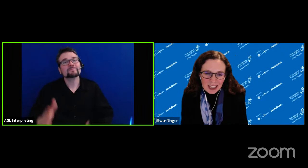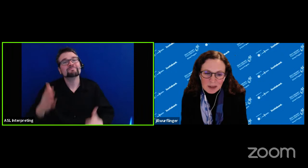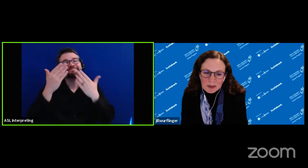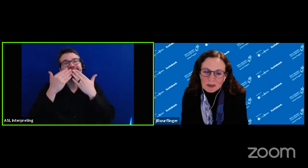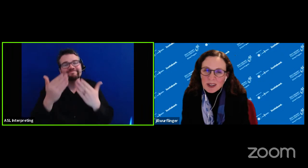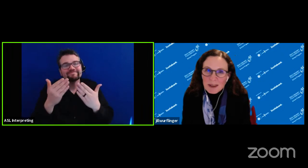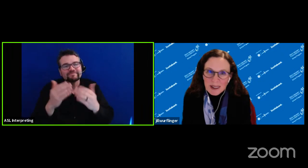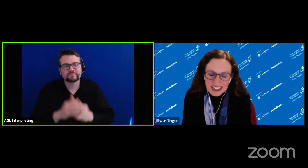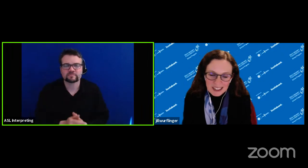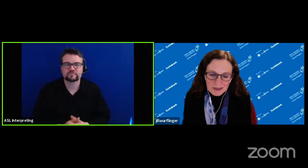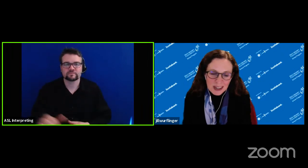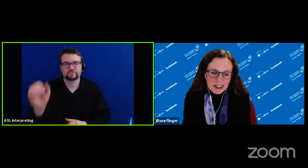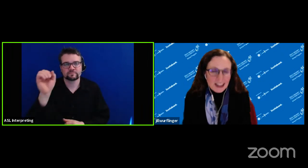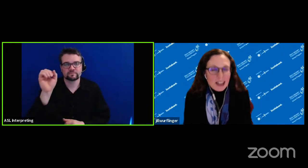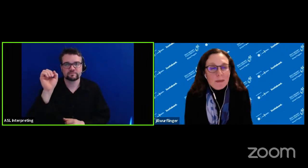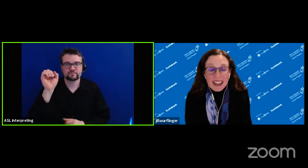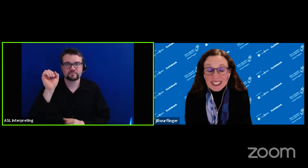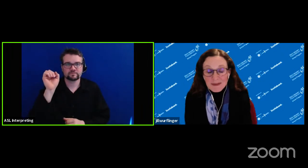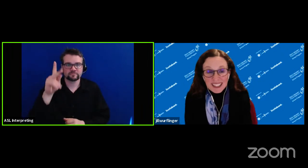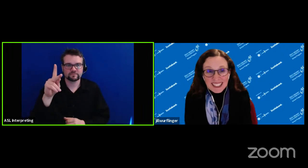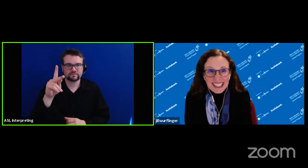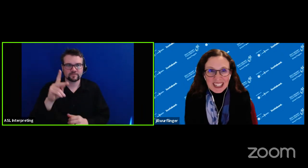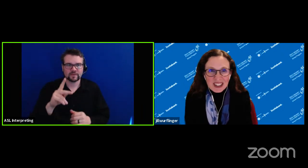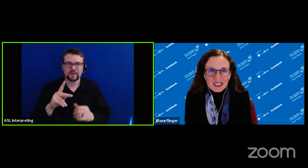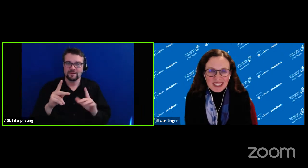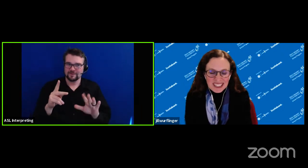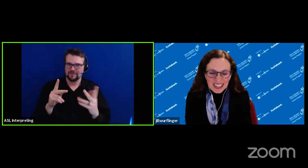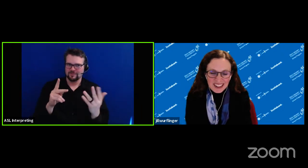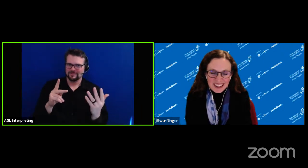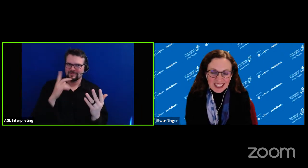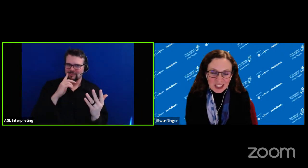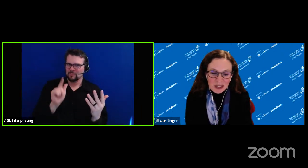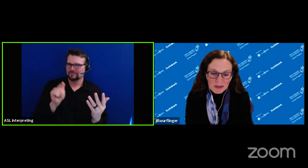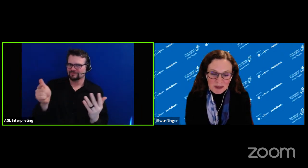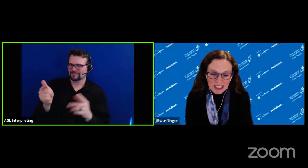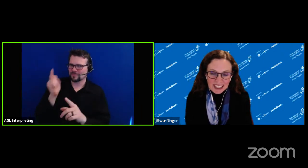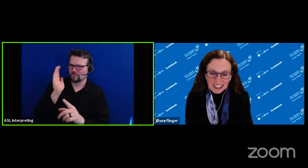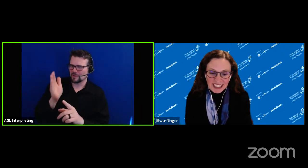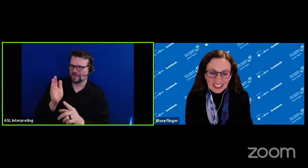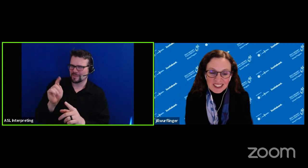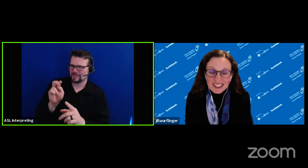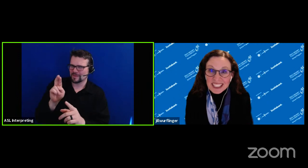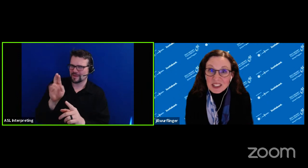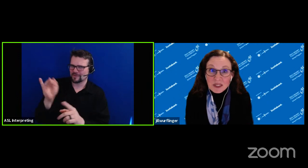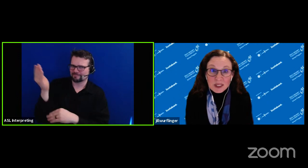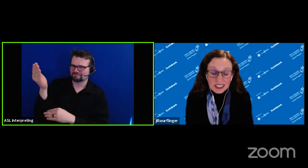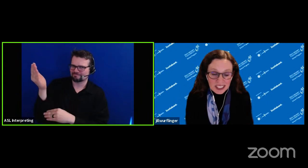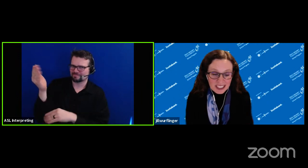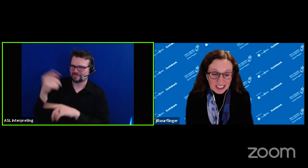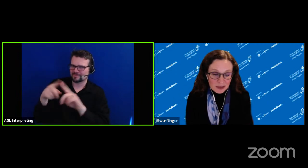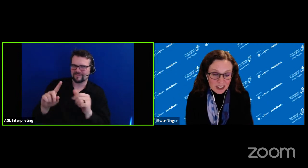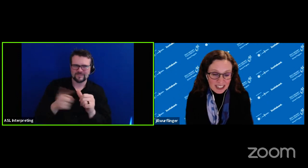BEFORE I PASS THE PRESENTATION OVER TO TERI IN JUST A MOMENT, I WOULD LIKE TO ADDRESS A FEW LOGISTICS FOR US.